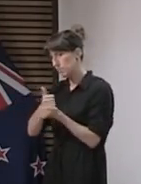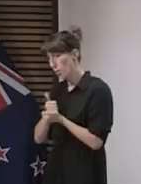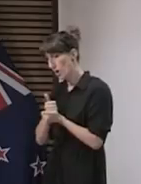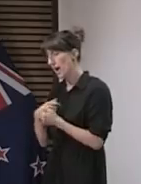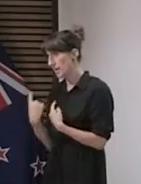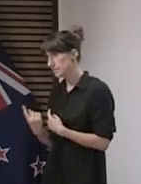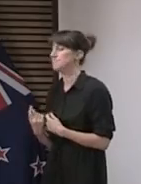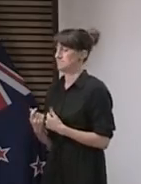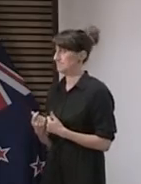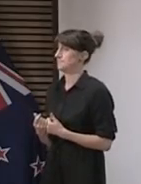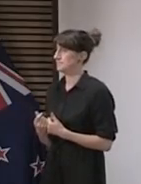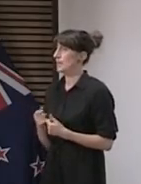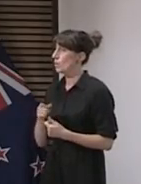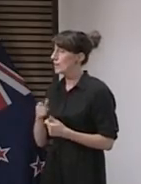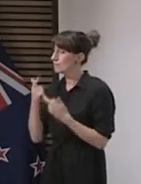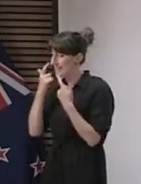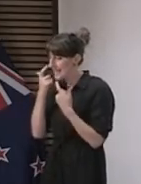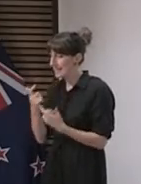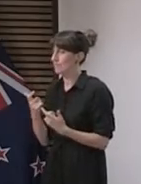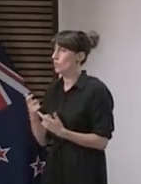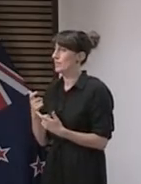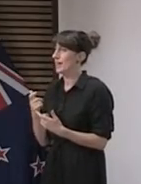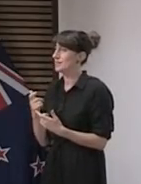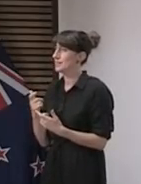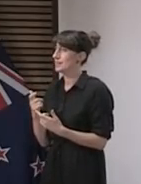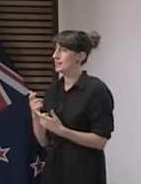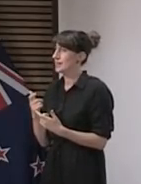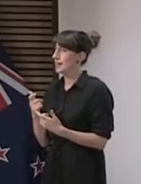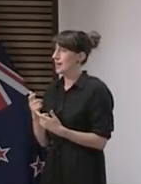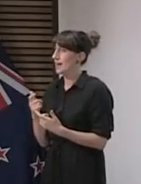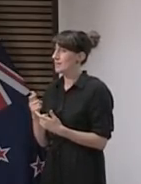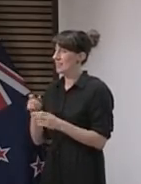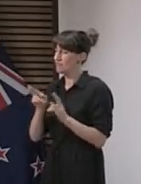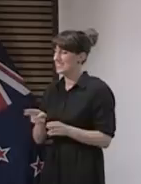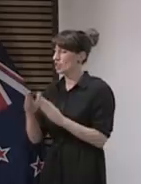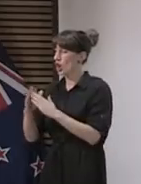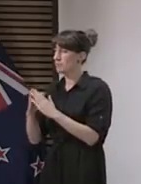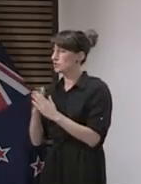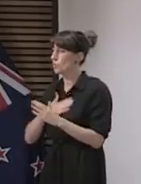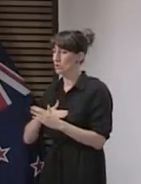in going about thatthat it doesn't add extraburden to those facilitieswhere our teams go in and